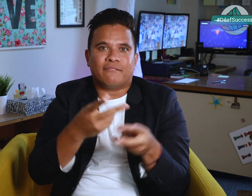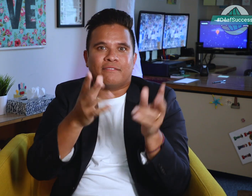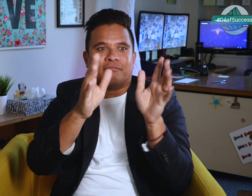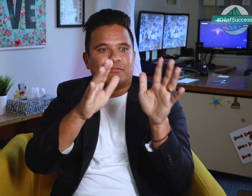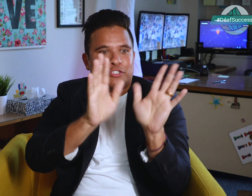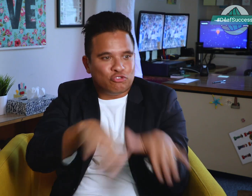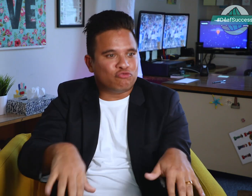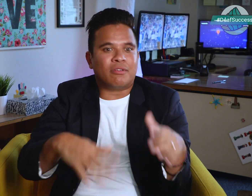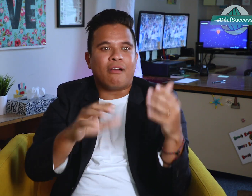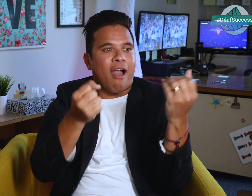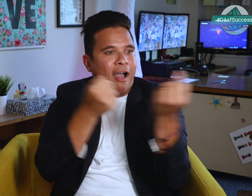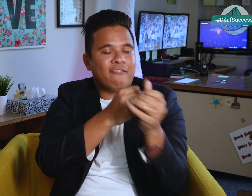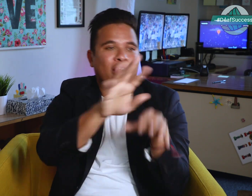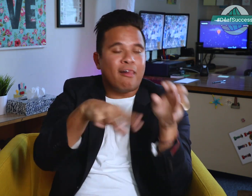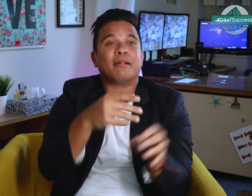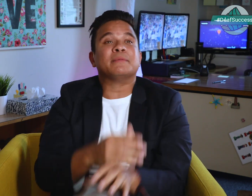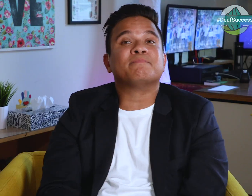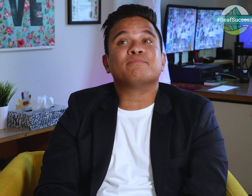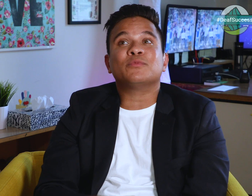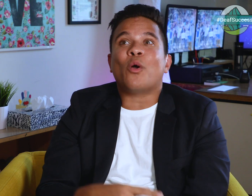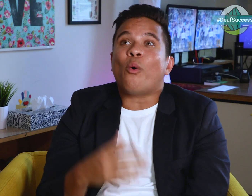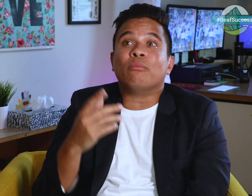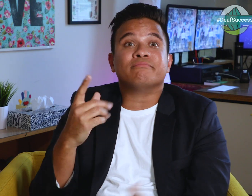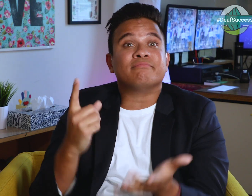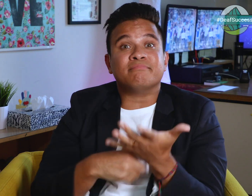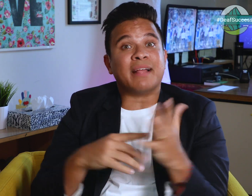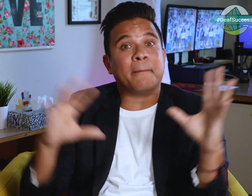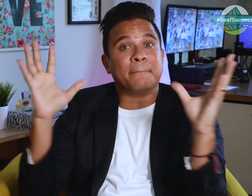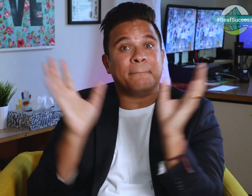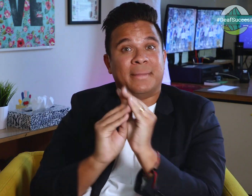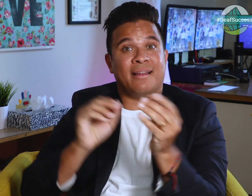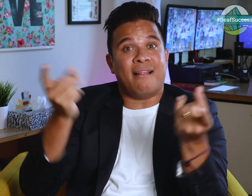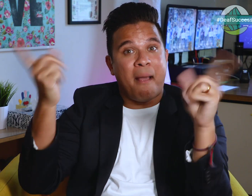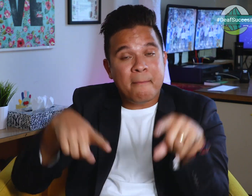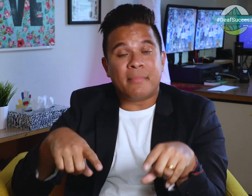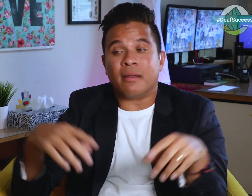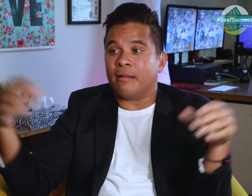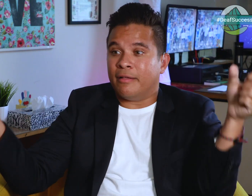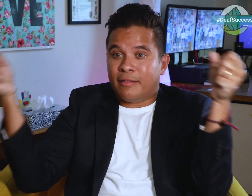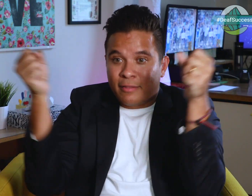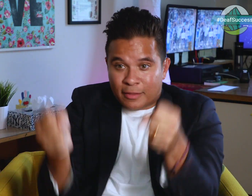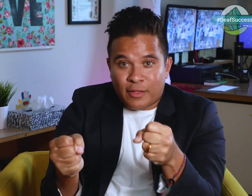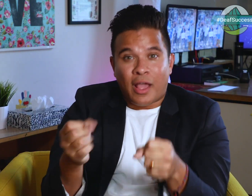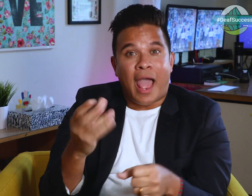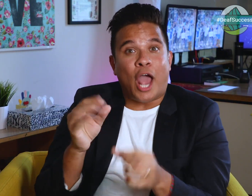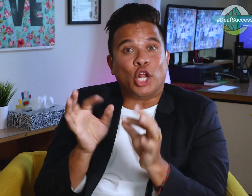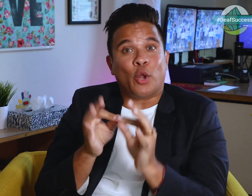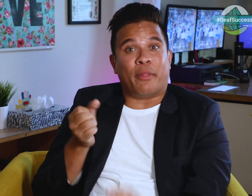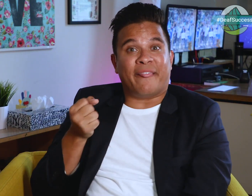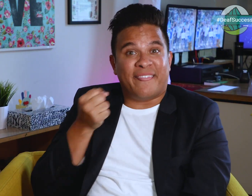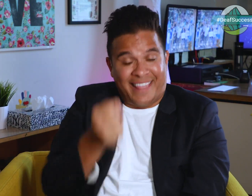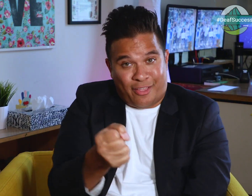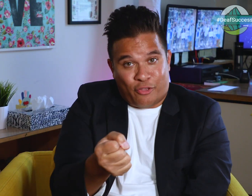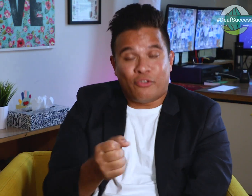where staff become their caretakers and advocates. Sometimes, meetings happen among the school staff, student,